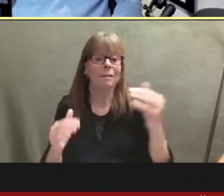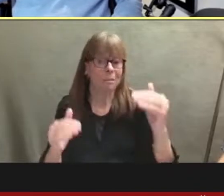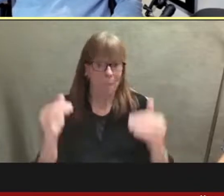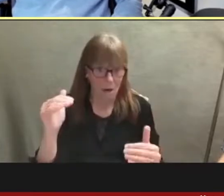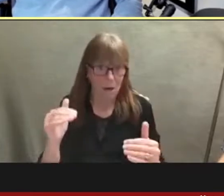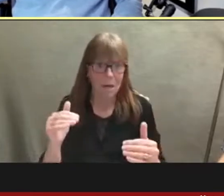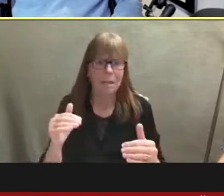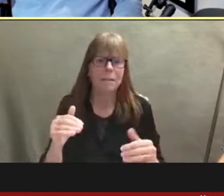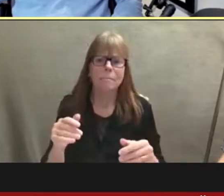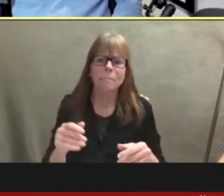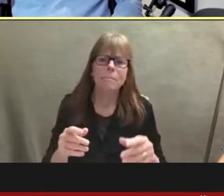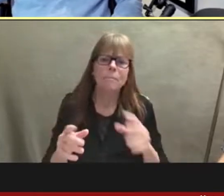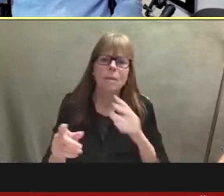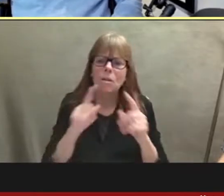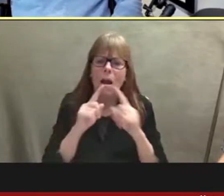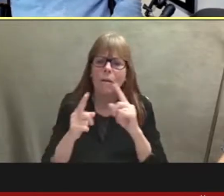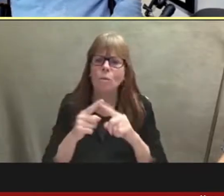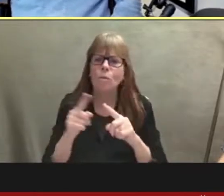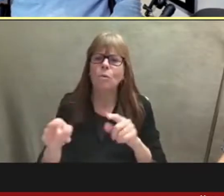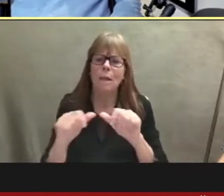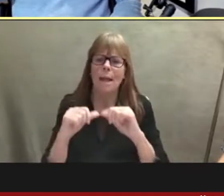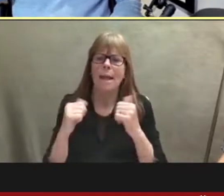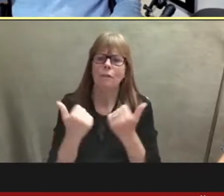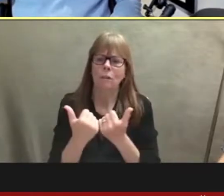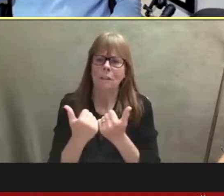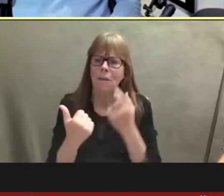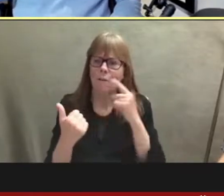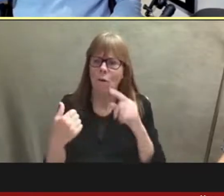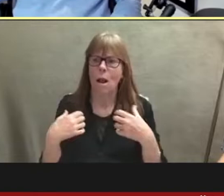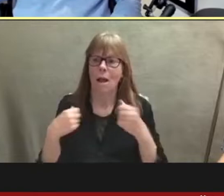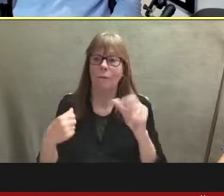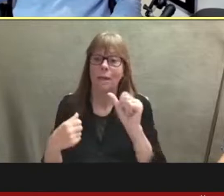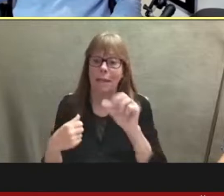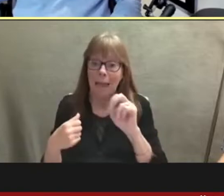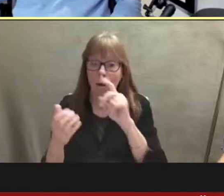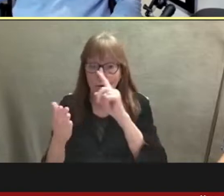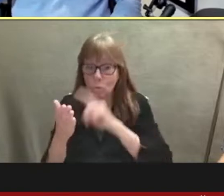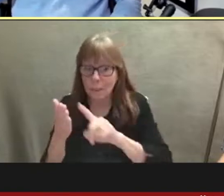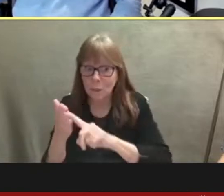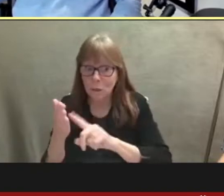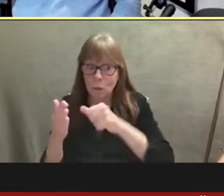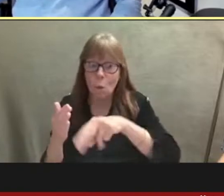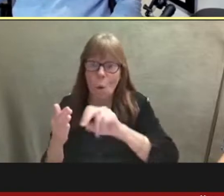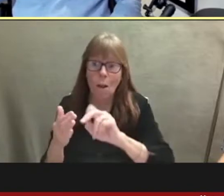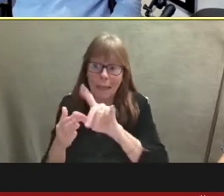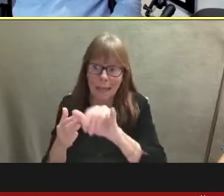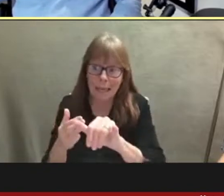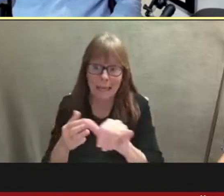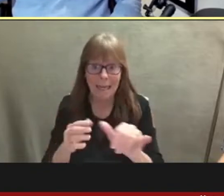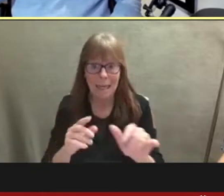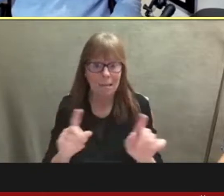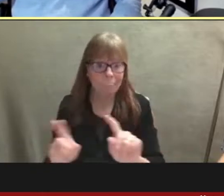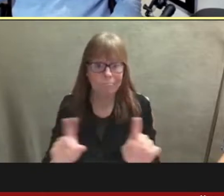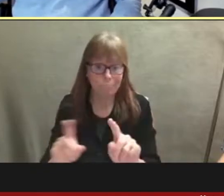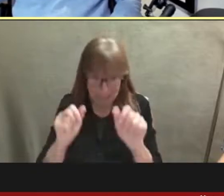Director for the Agency for Healthcare Research Equality, made designated populations as a health